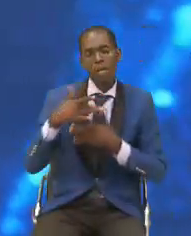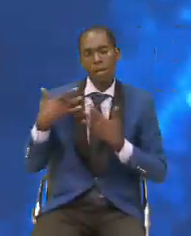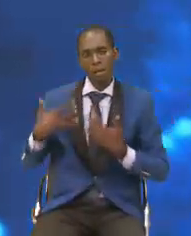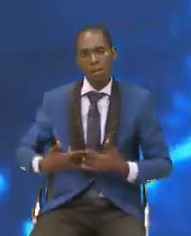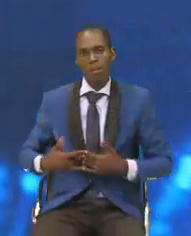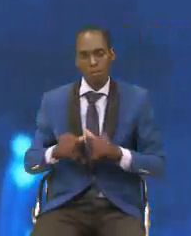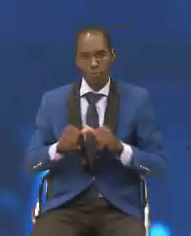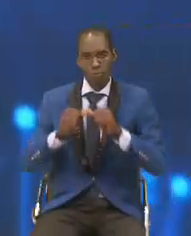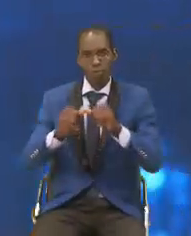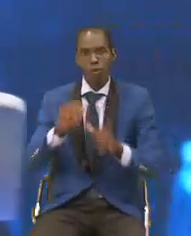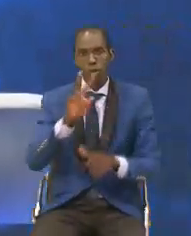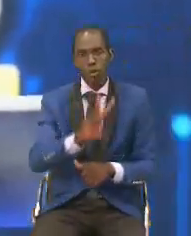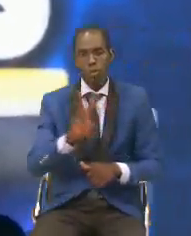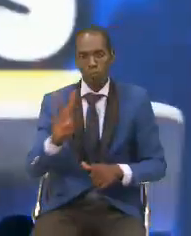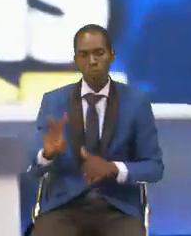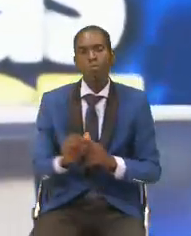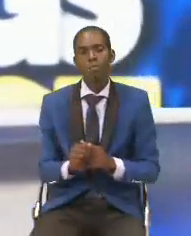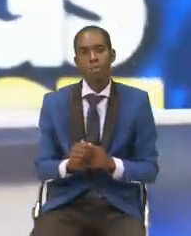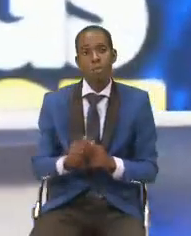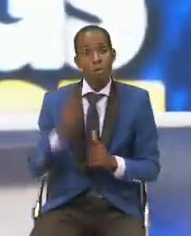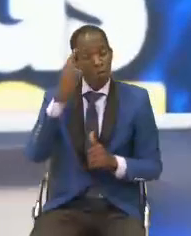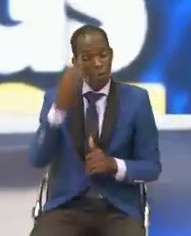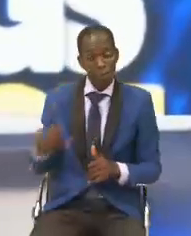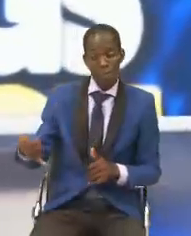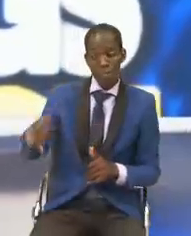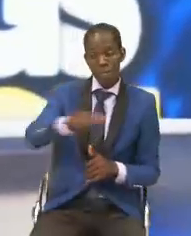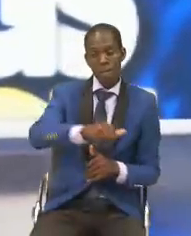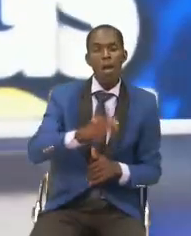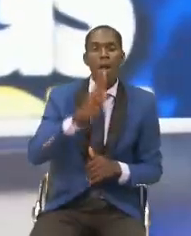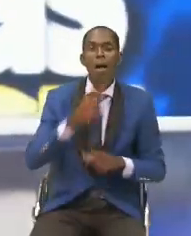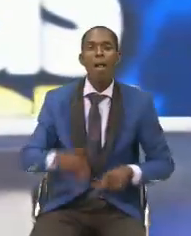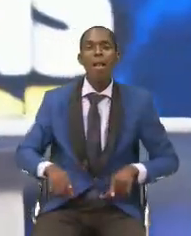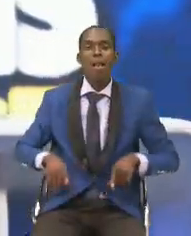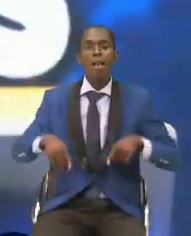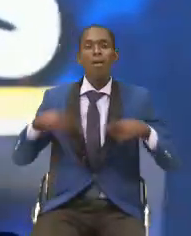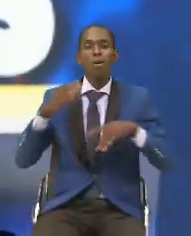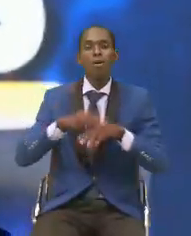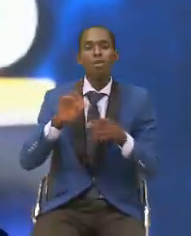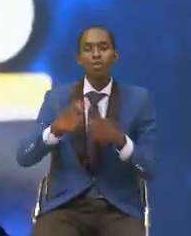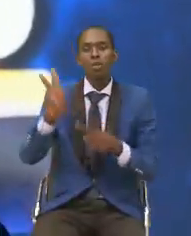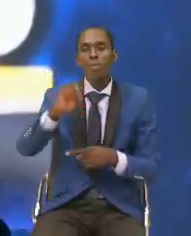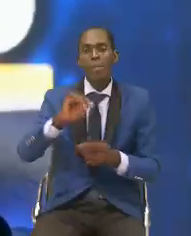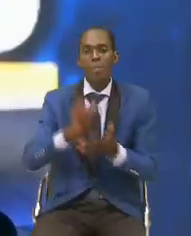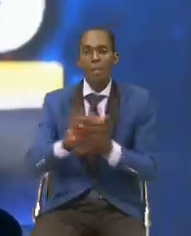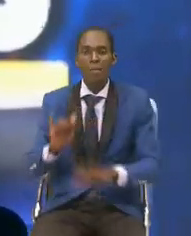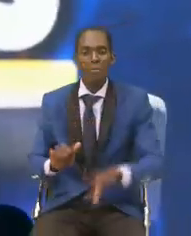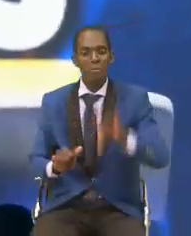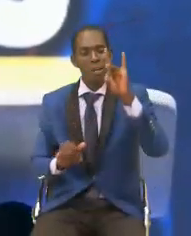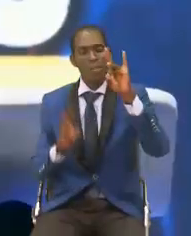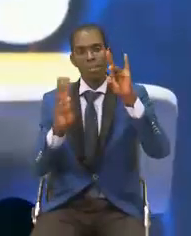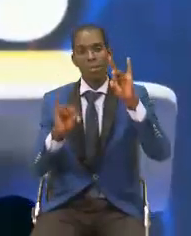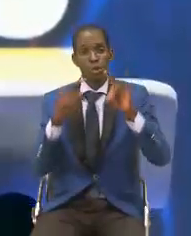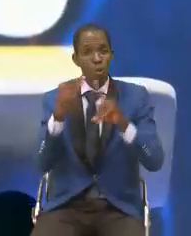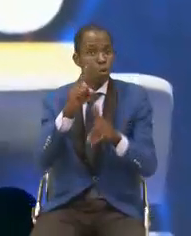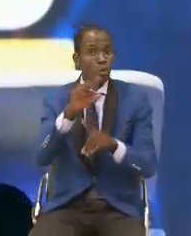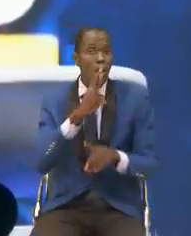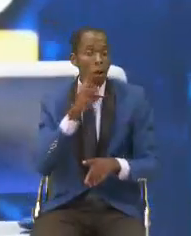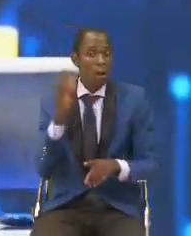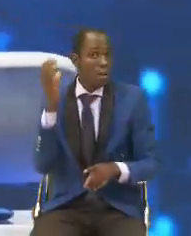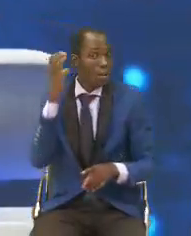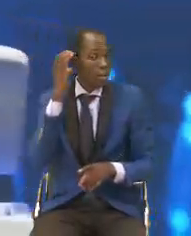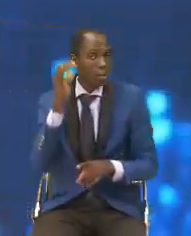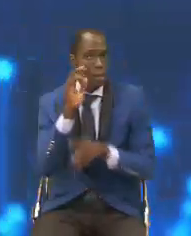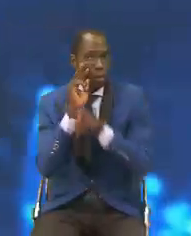in the midst of thine heart look at verse 22 it says for they are alive unto those that find them